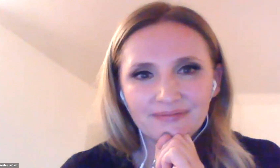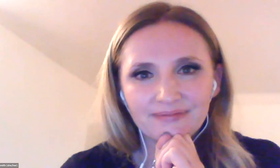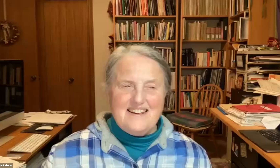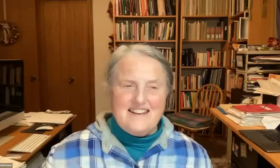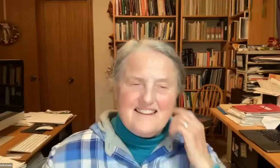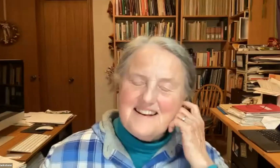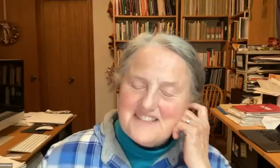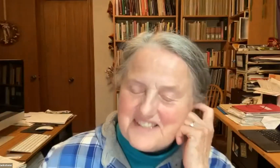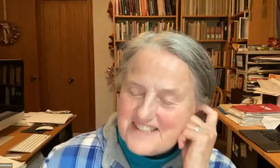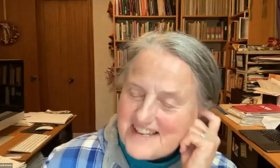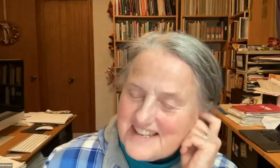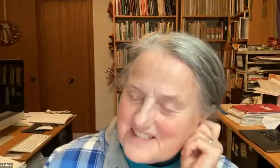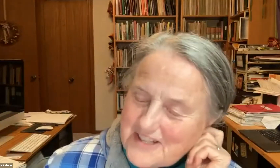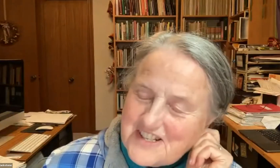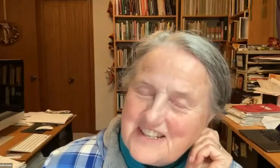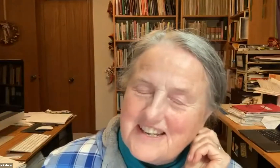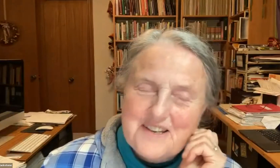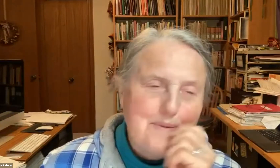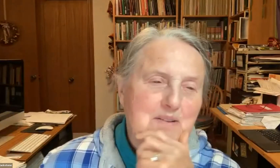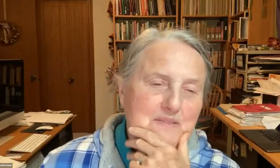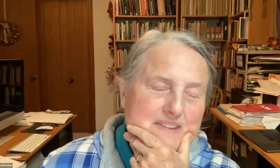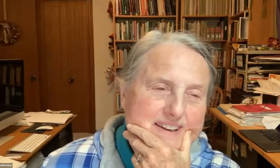Anita, can I just ask a question about,